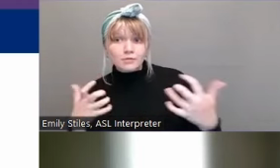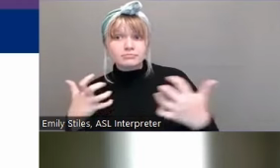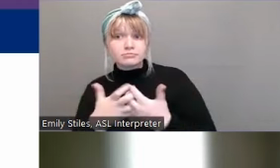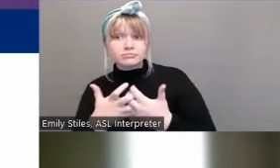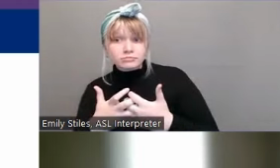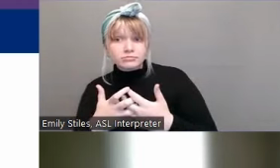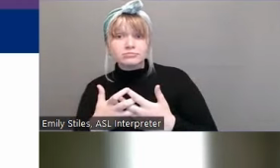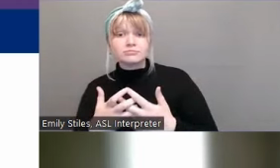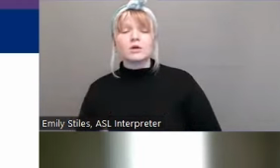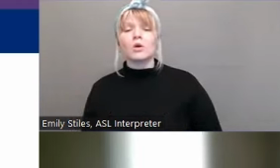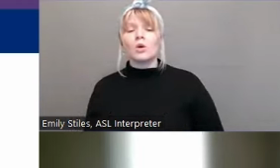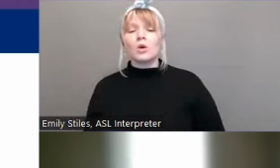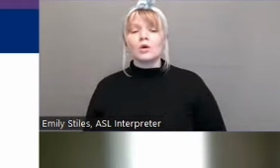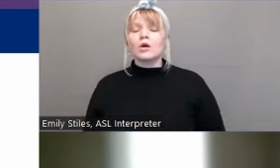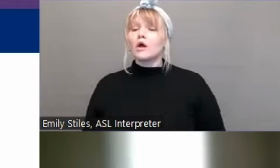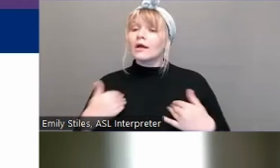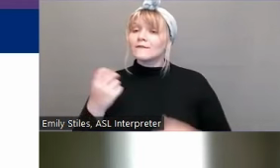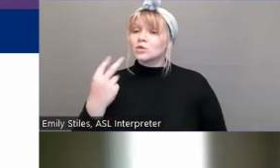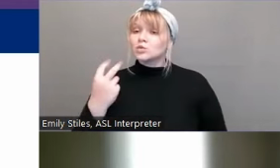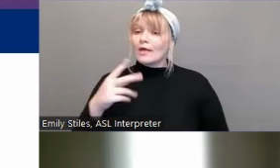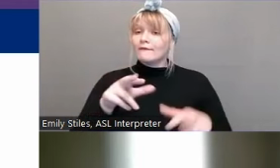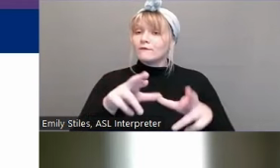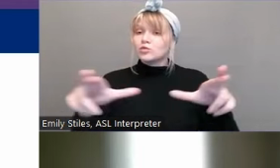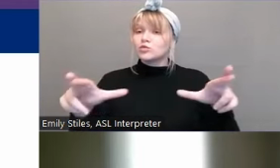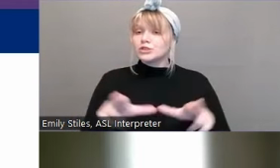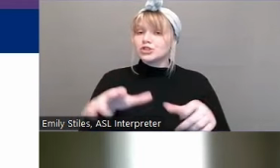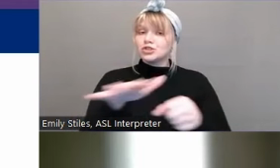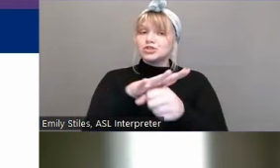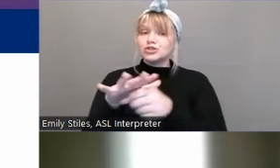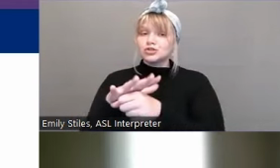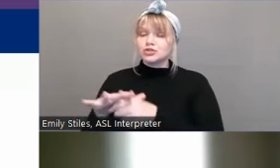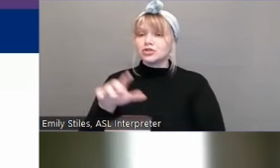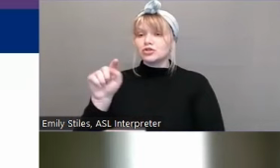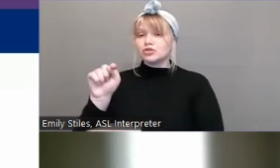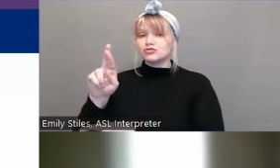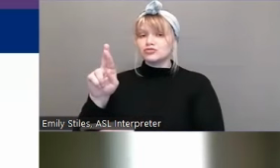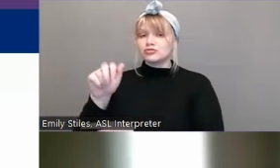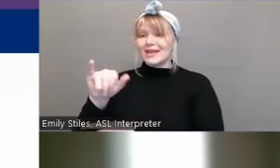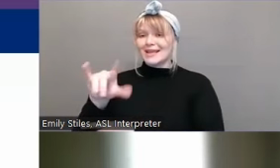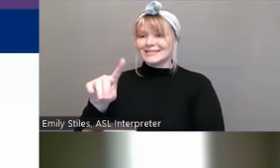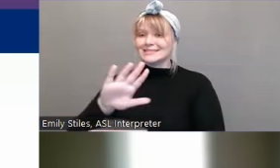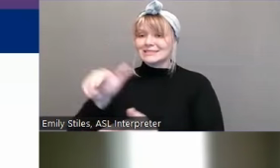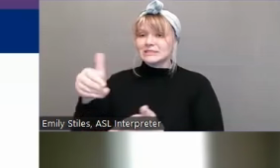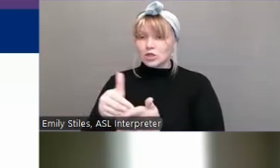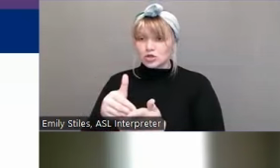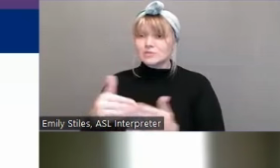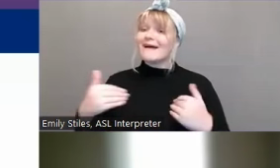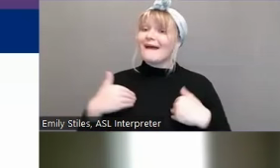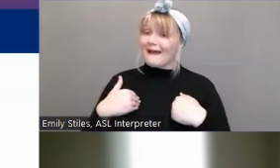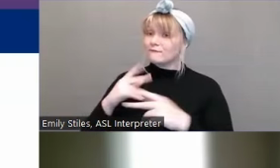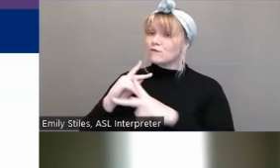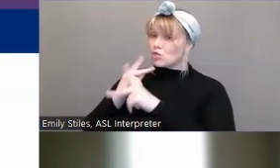There are 12 regional TRAID centers in New York. They offer loans as well as demonstrations, which is comparing and contrasting different